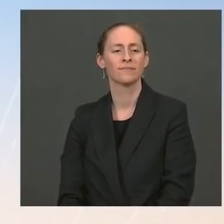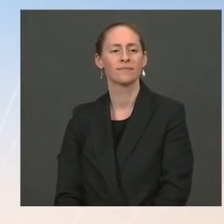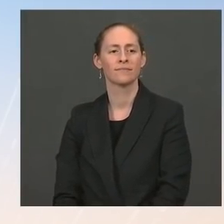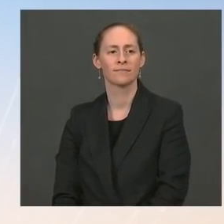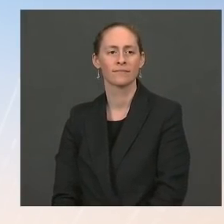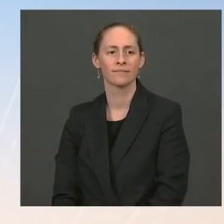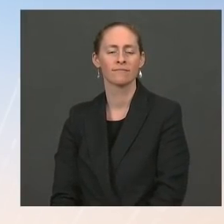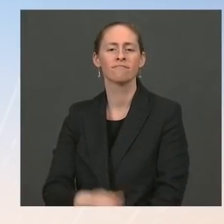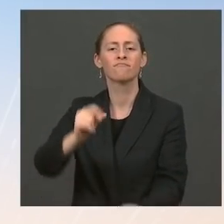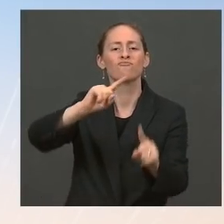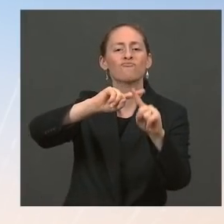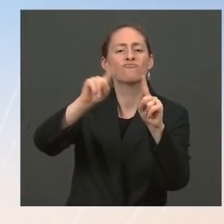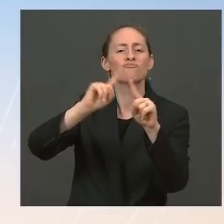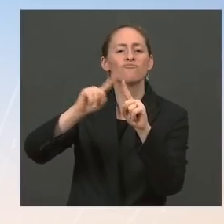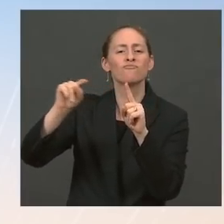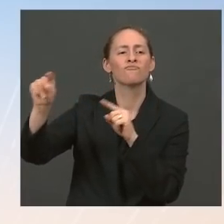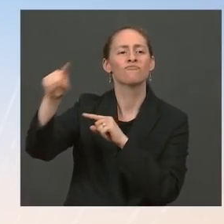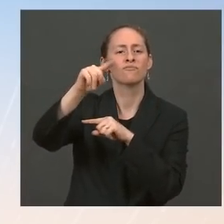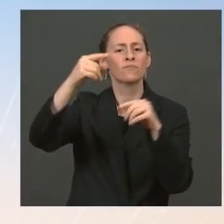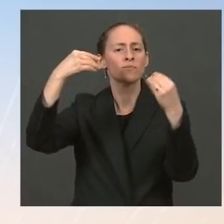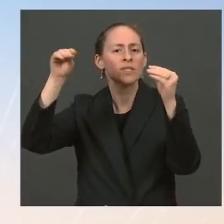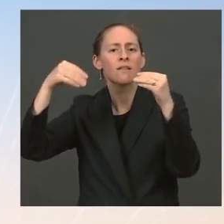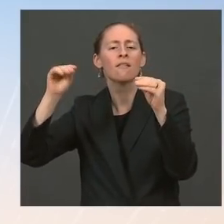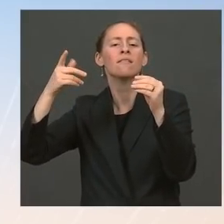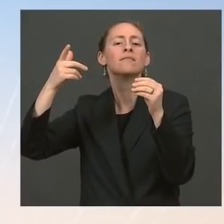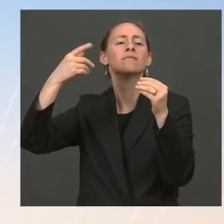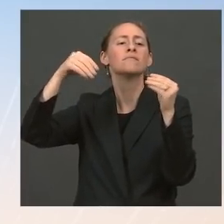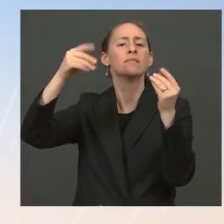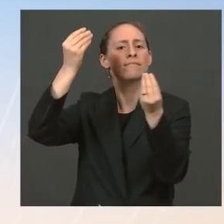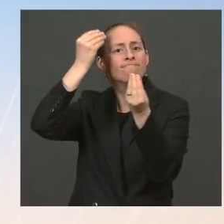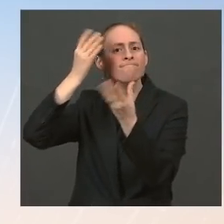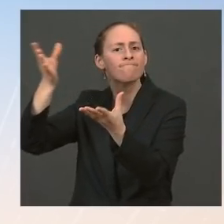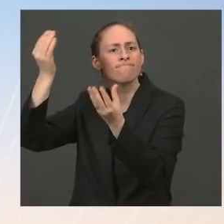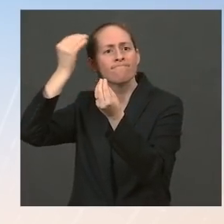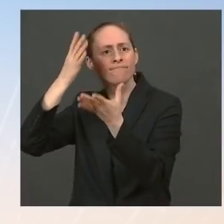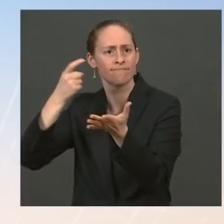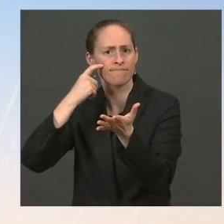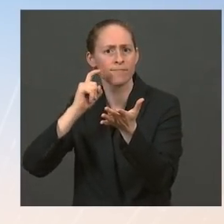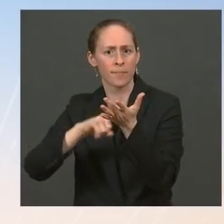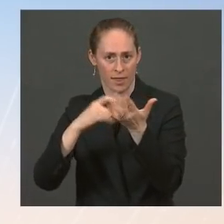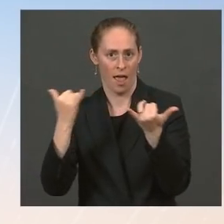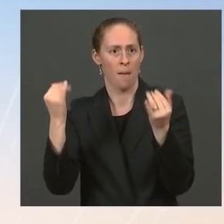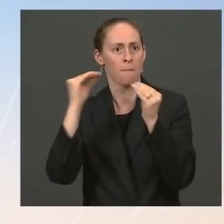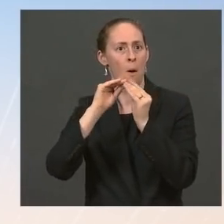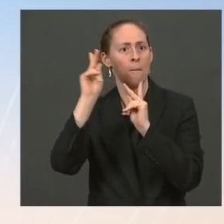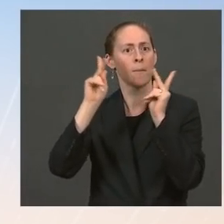that retail sales are up, up from Jan- -- from September 30th of 2020.